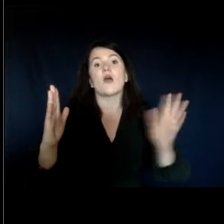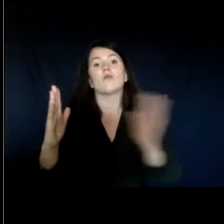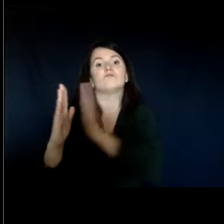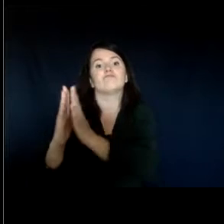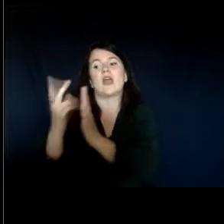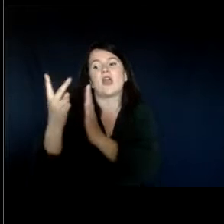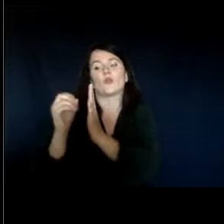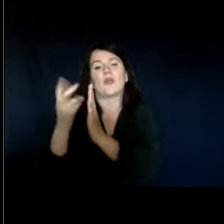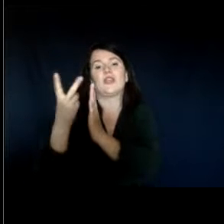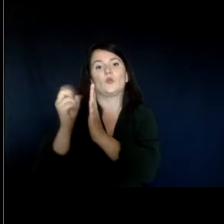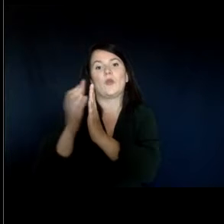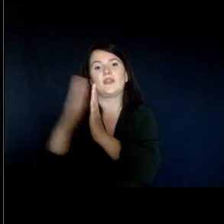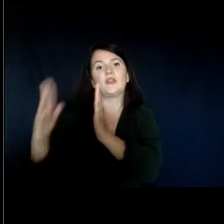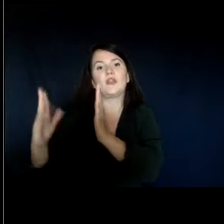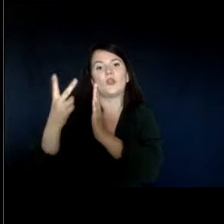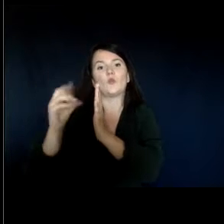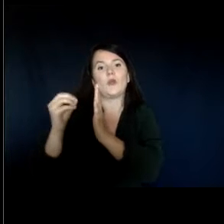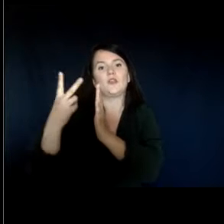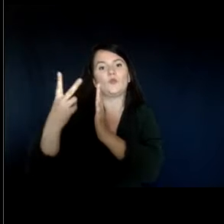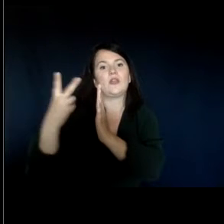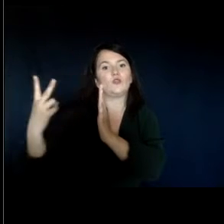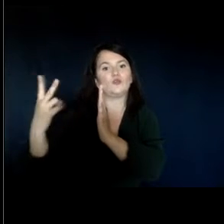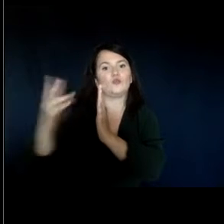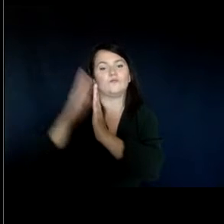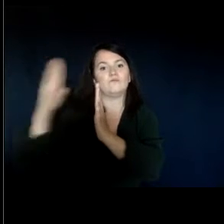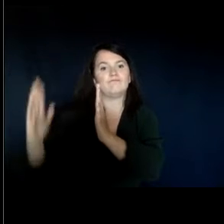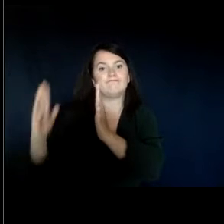There will be additional amount of money and of course